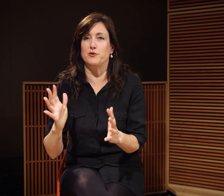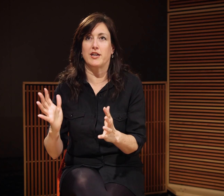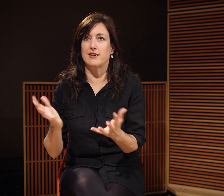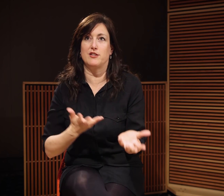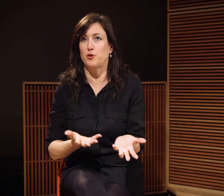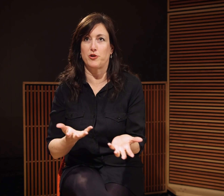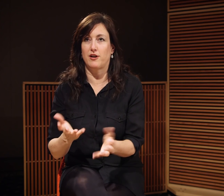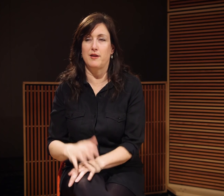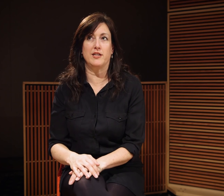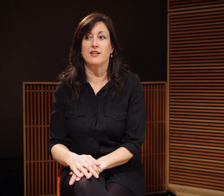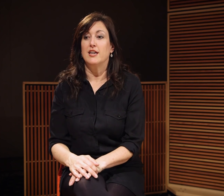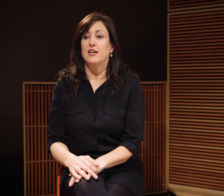doing it as an interpreter.